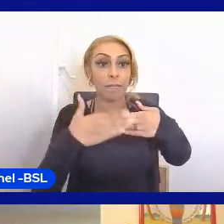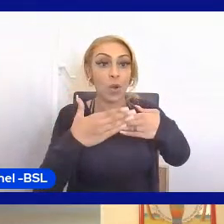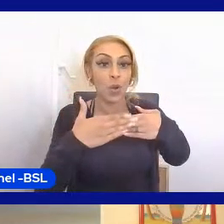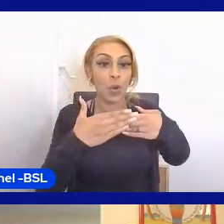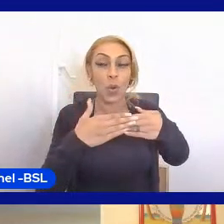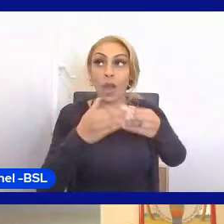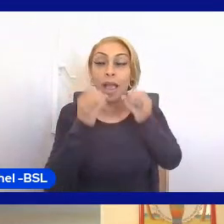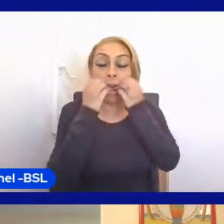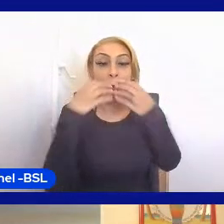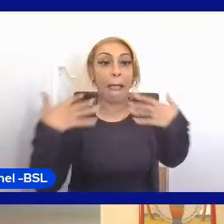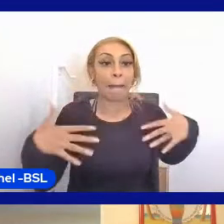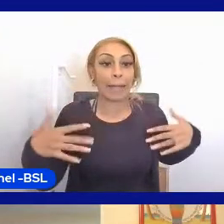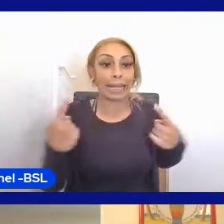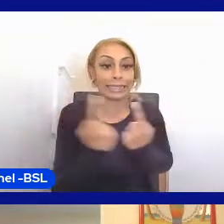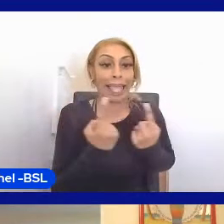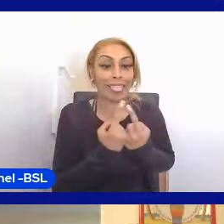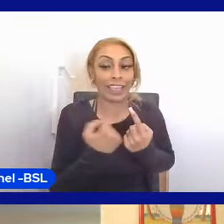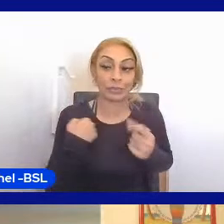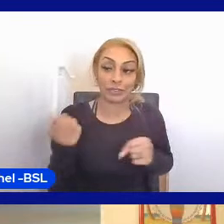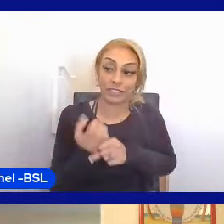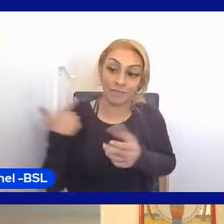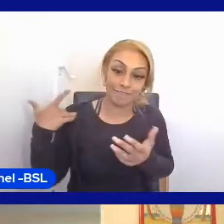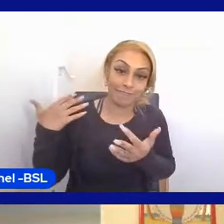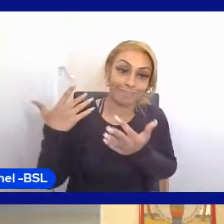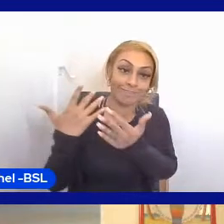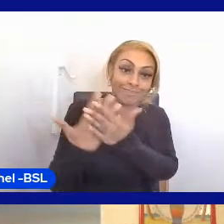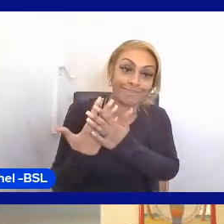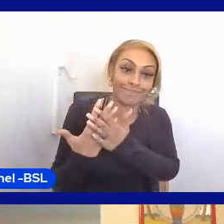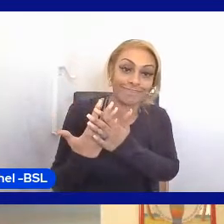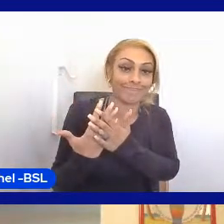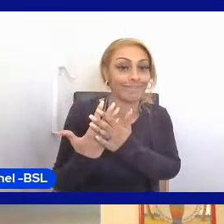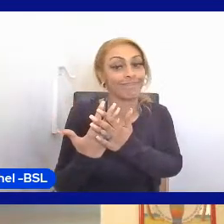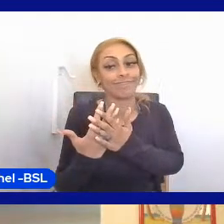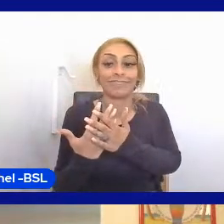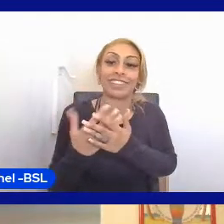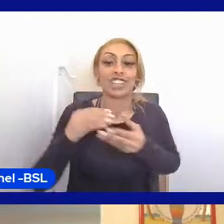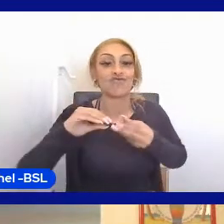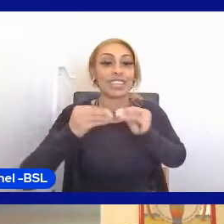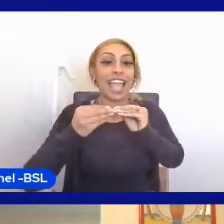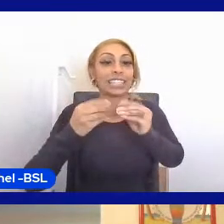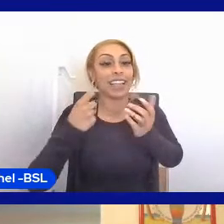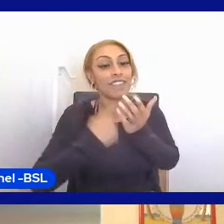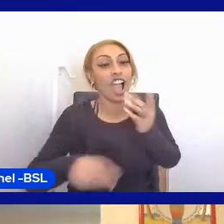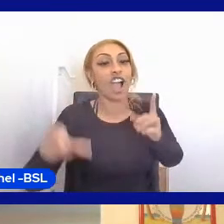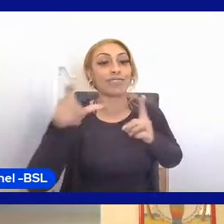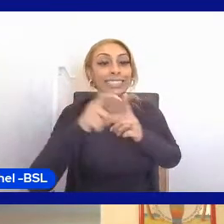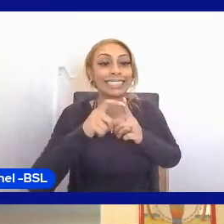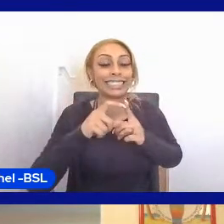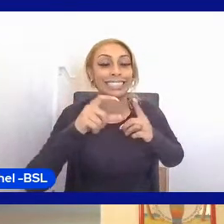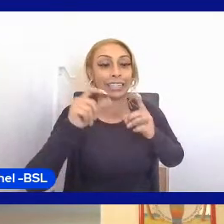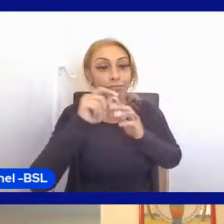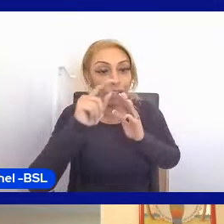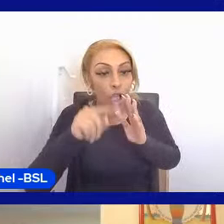Come back at 2 PM and find out some more of the amazing things that we are doing so far.